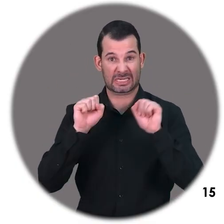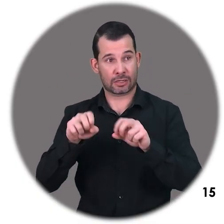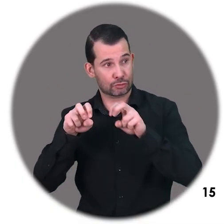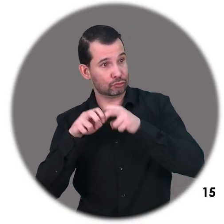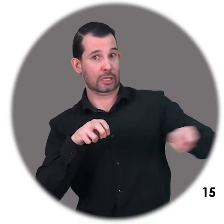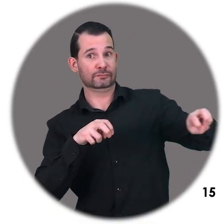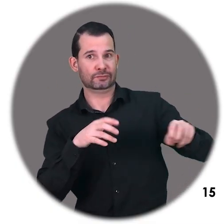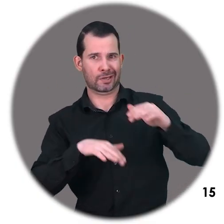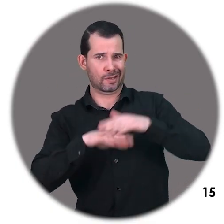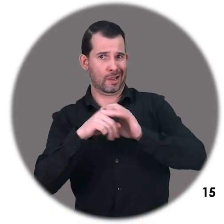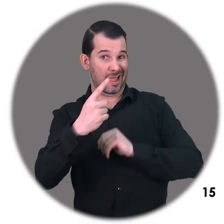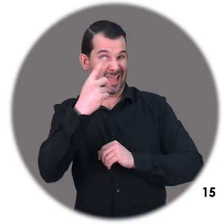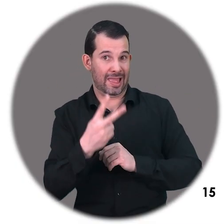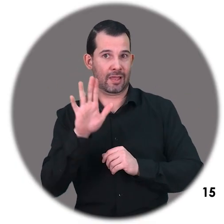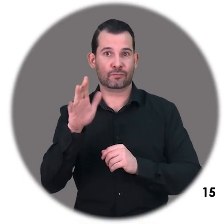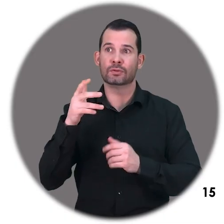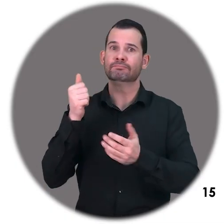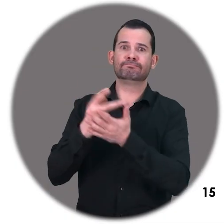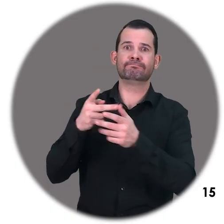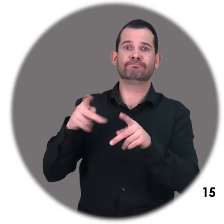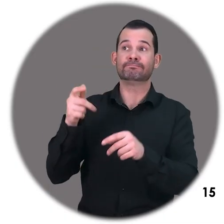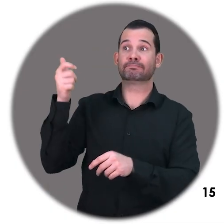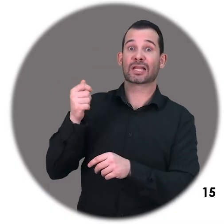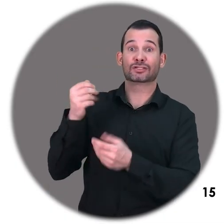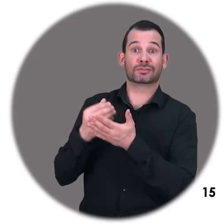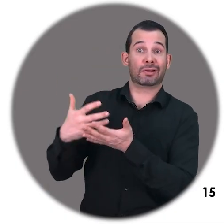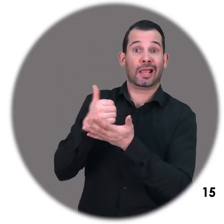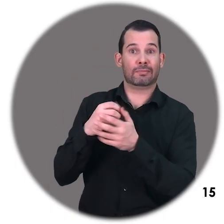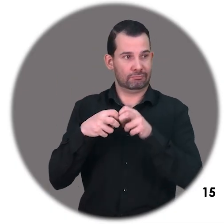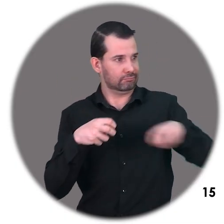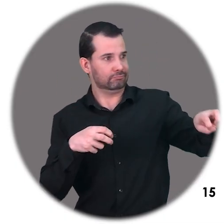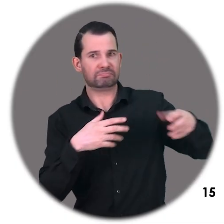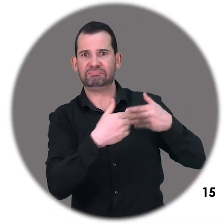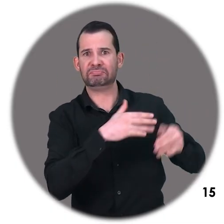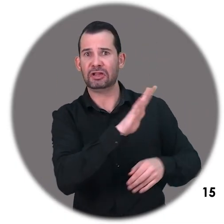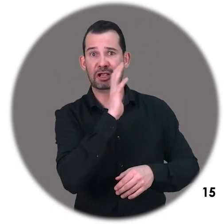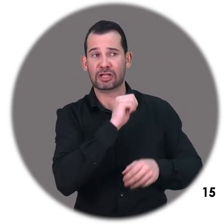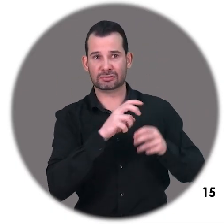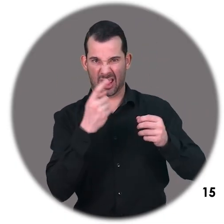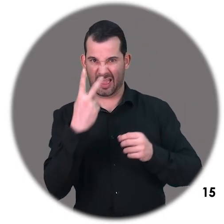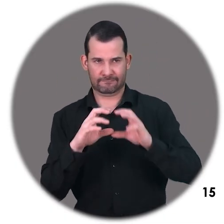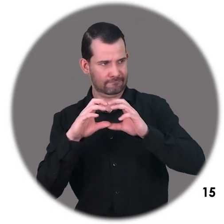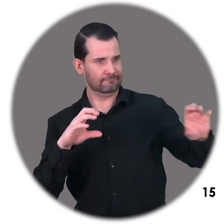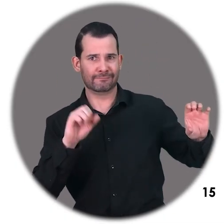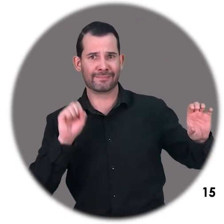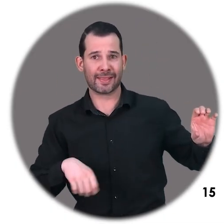You can transfer up to half of your eligible pension income to them, regardless of their age.